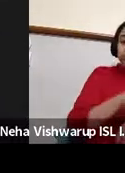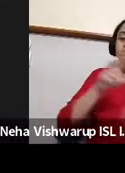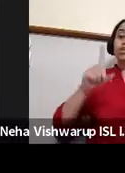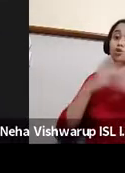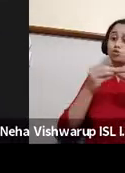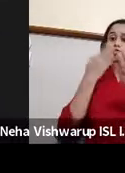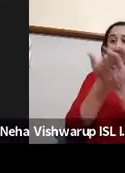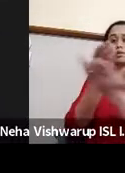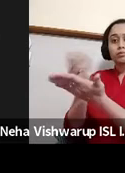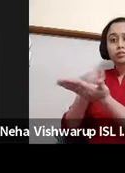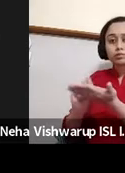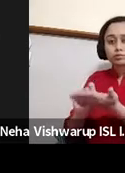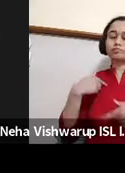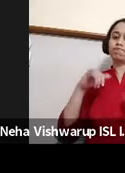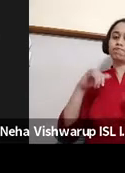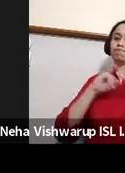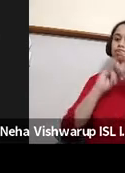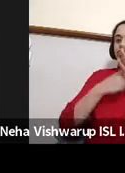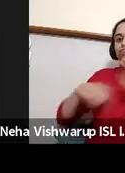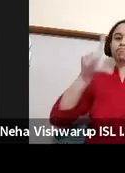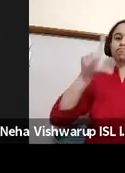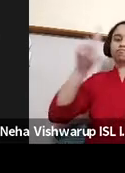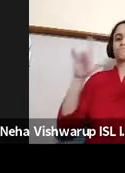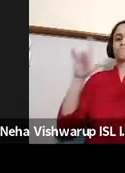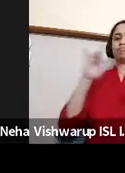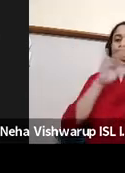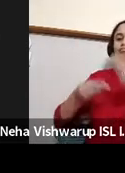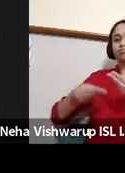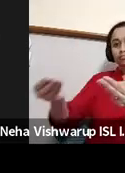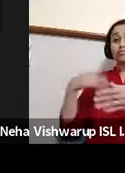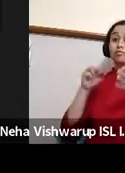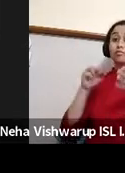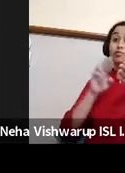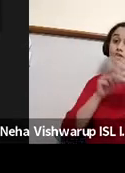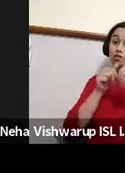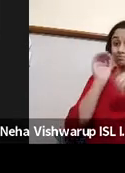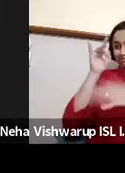Suresh studio provided an essential service and for nagra's poor and working classes it became